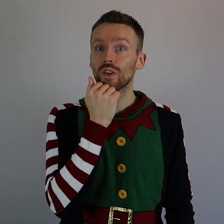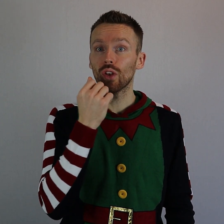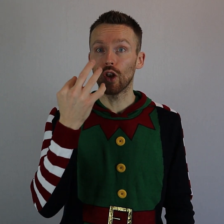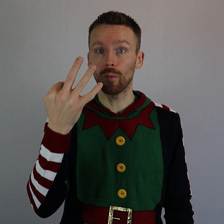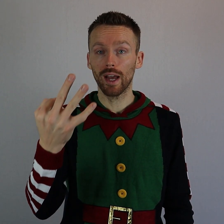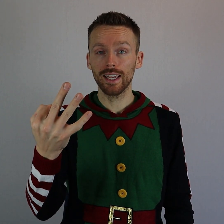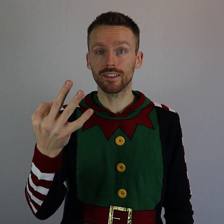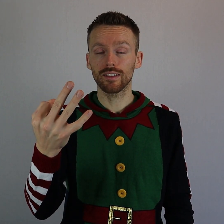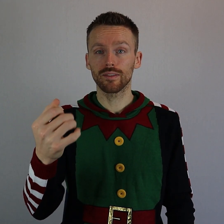number eight